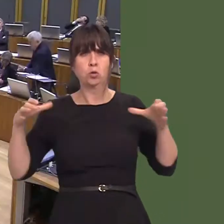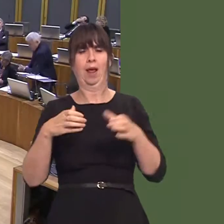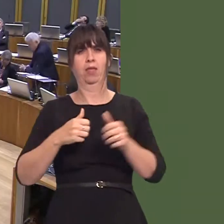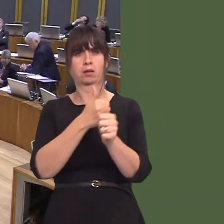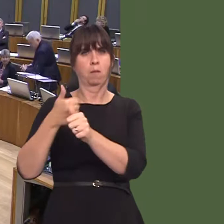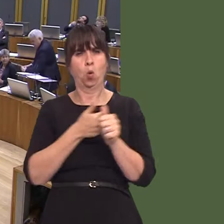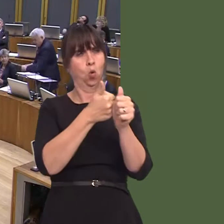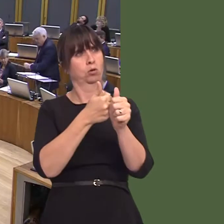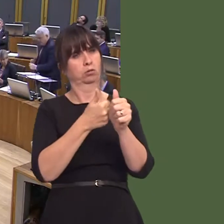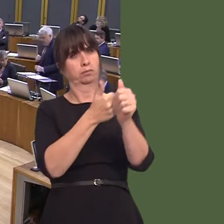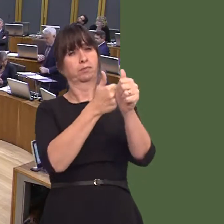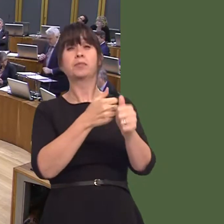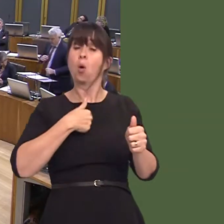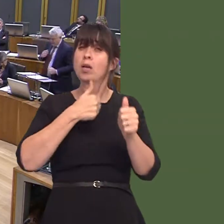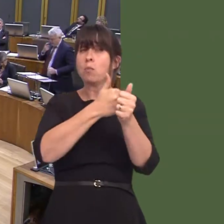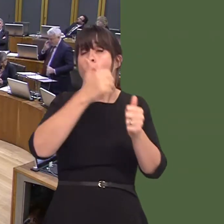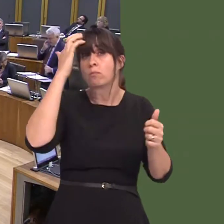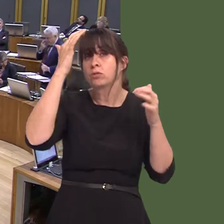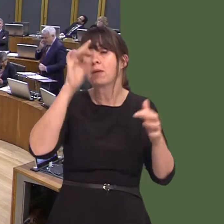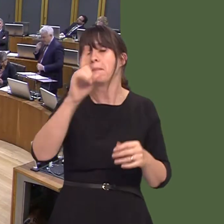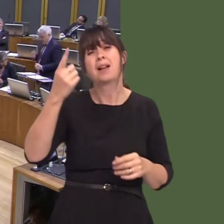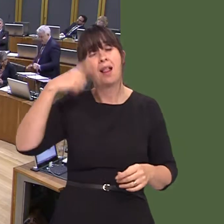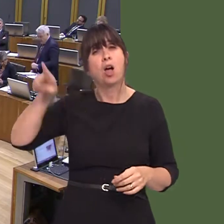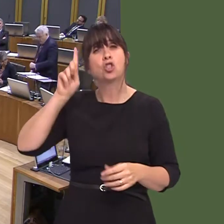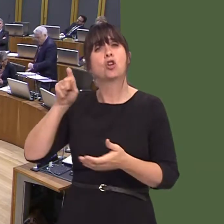Carwyn Jones: Well, I support those principles, but let me take him back to the referendum last year.